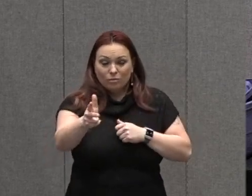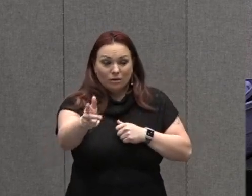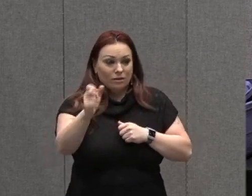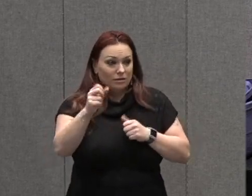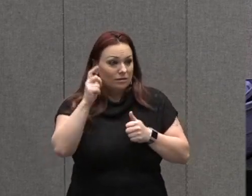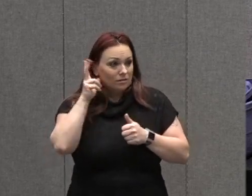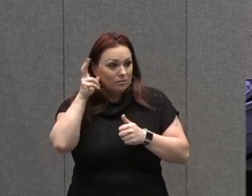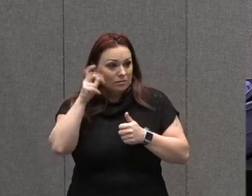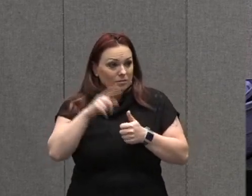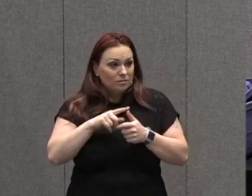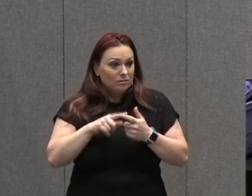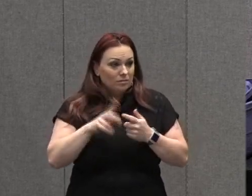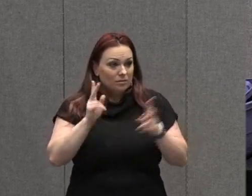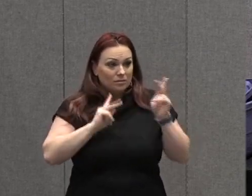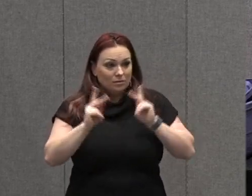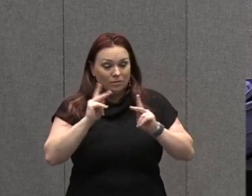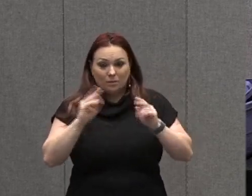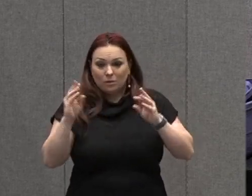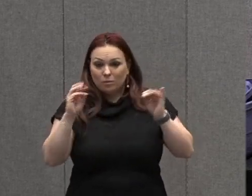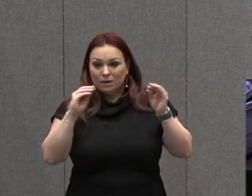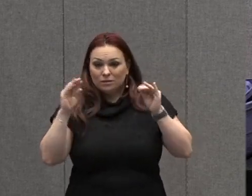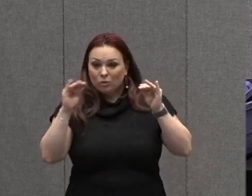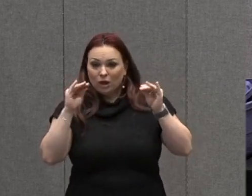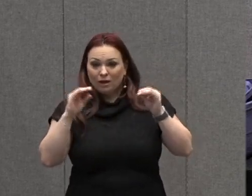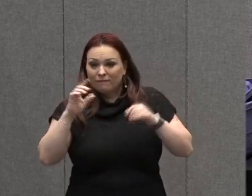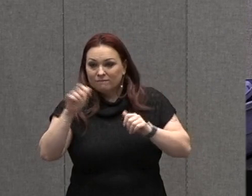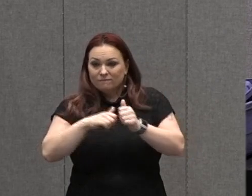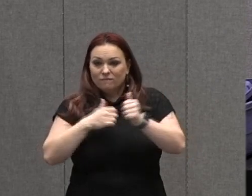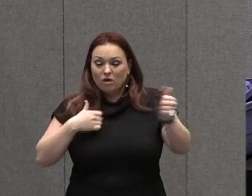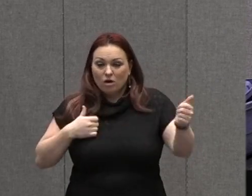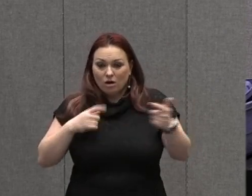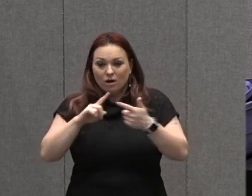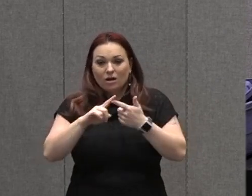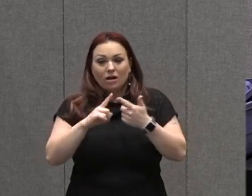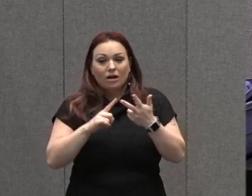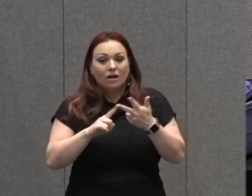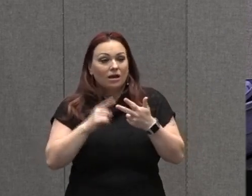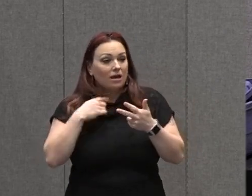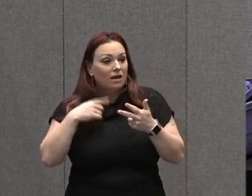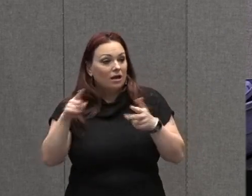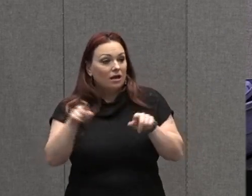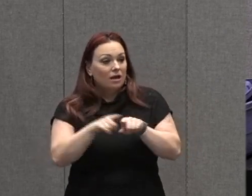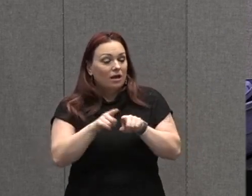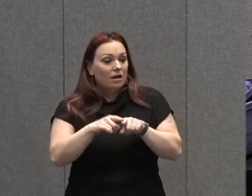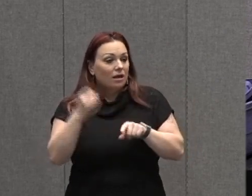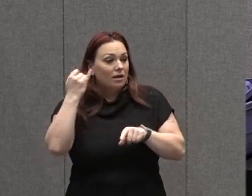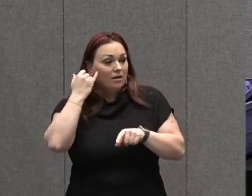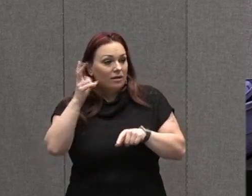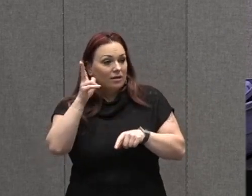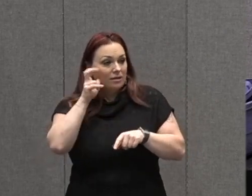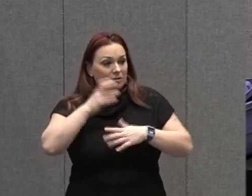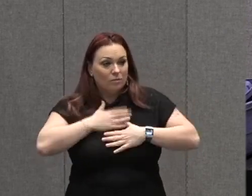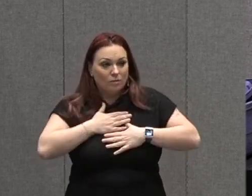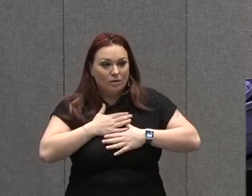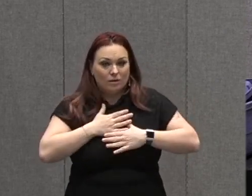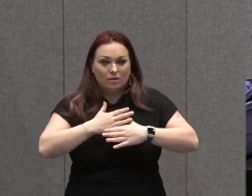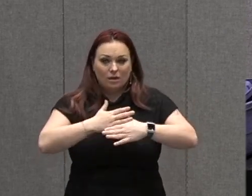And I heard a couple people whispering far away. And I also, if I listened really closely I could hear my own breath.